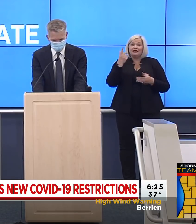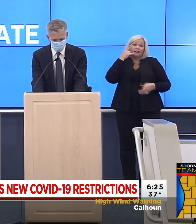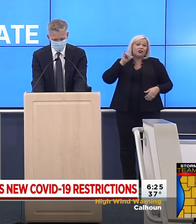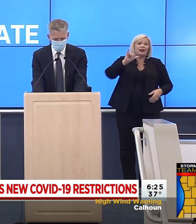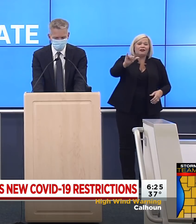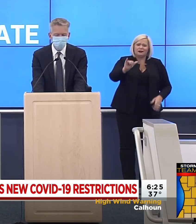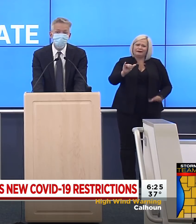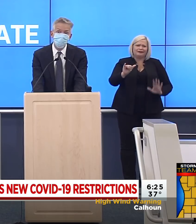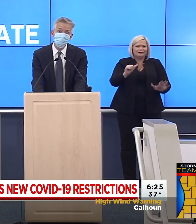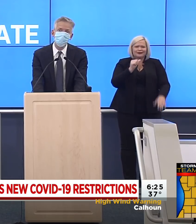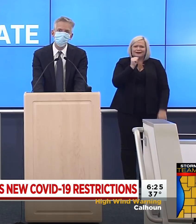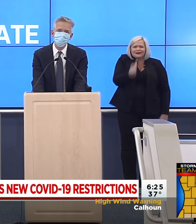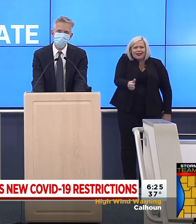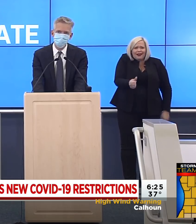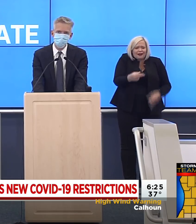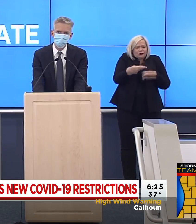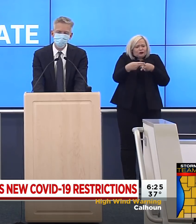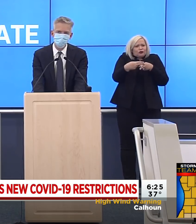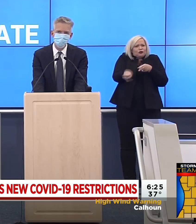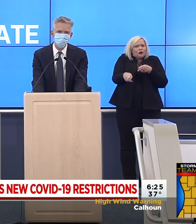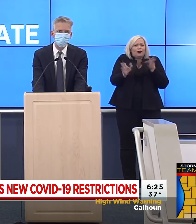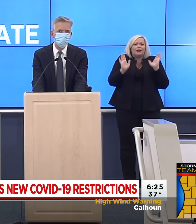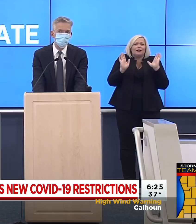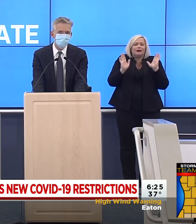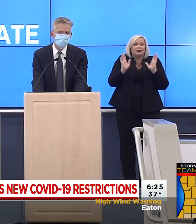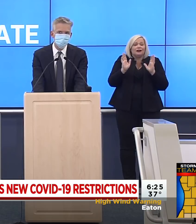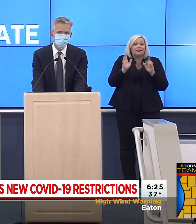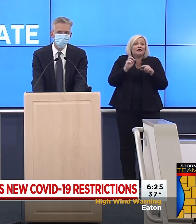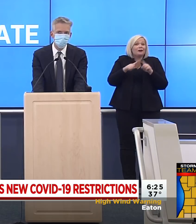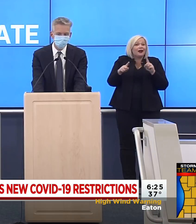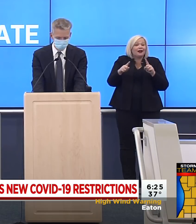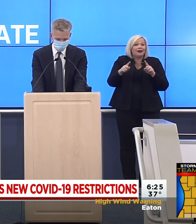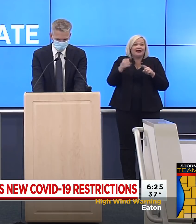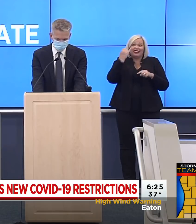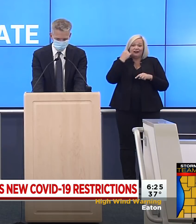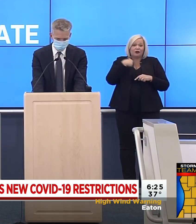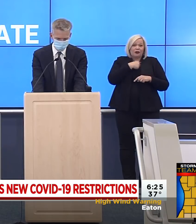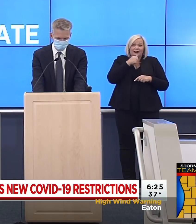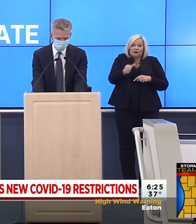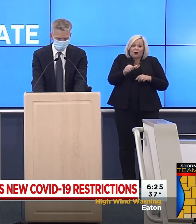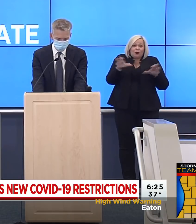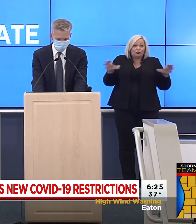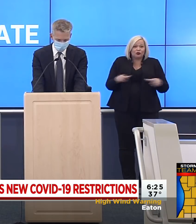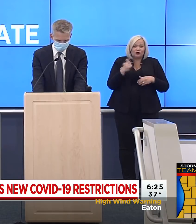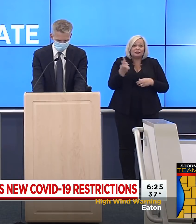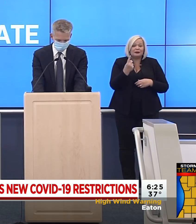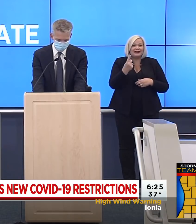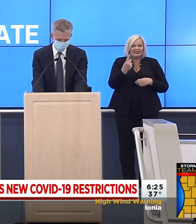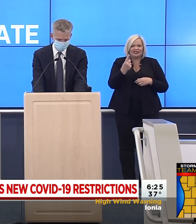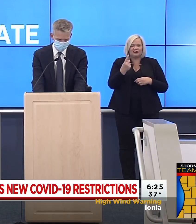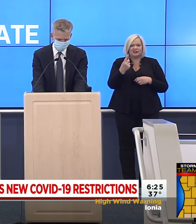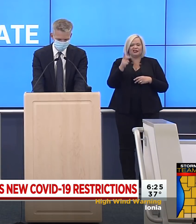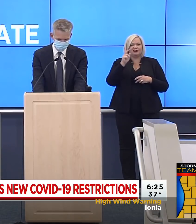HOPE IS ON THE HORIZON. A VACCINE WELCOME SPRING WILL COME. THIS IS NOT FOREVER.